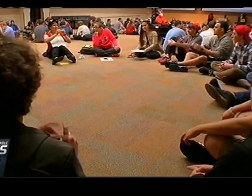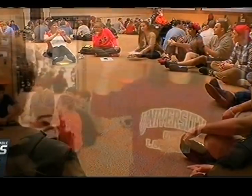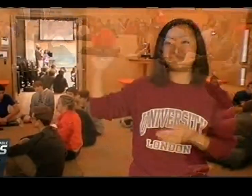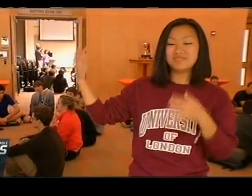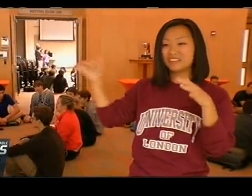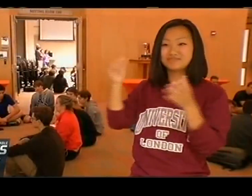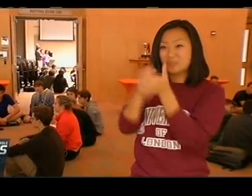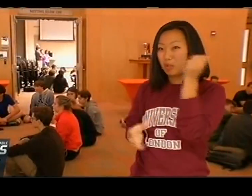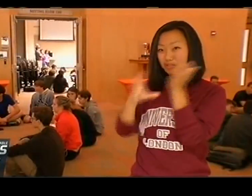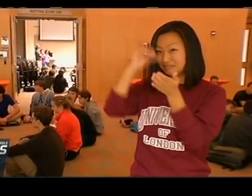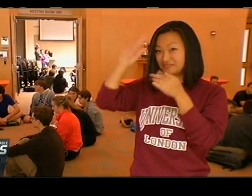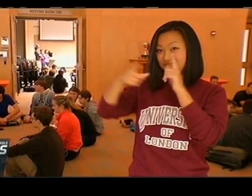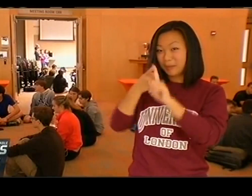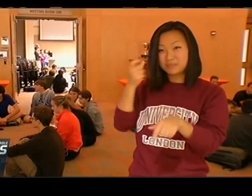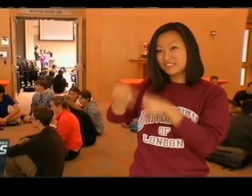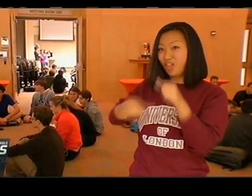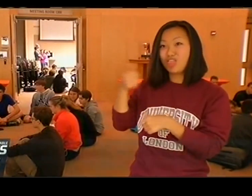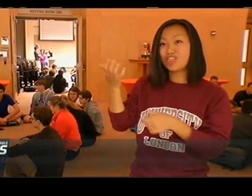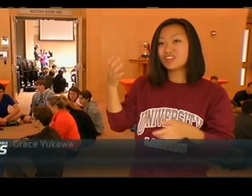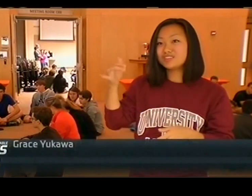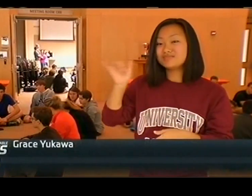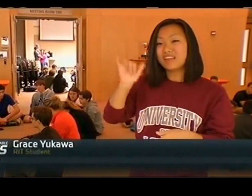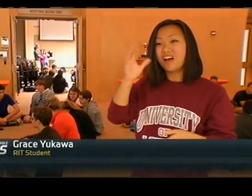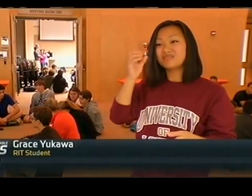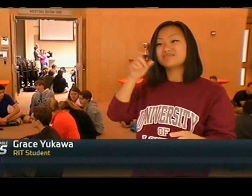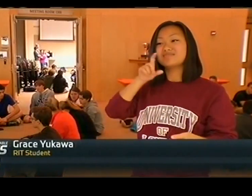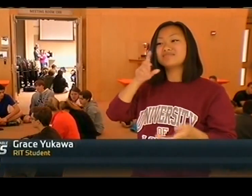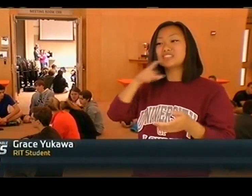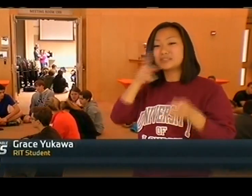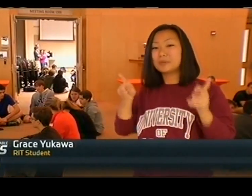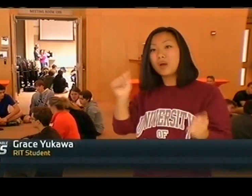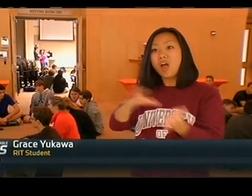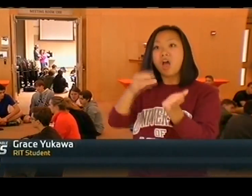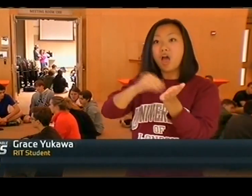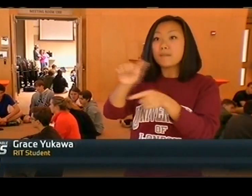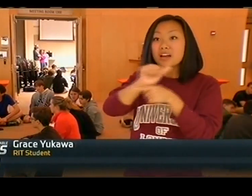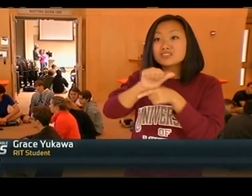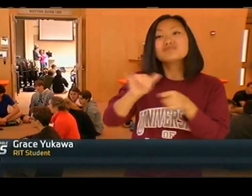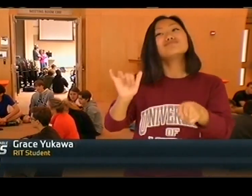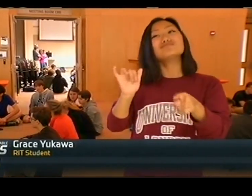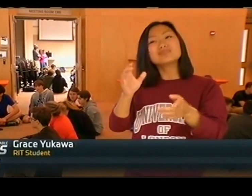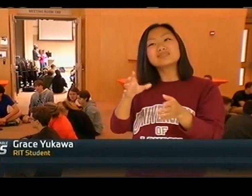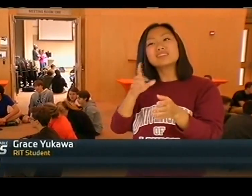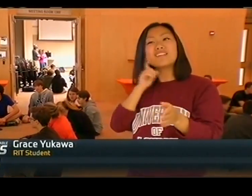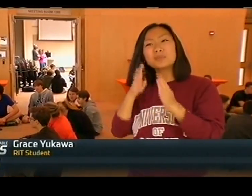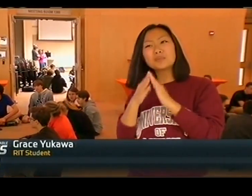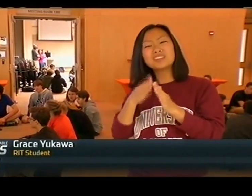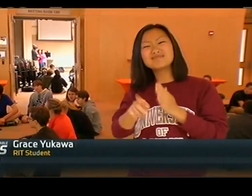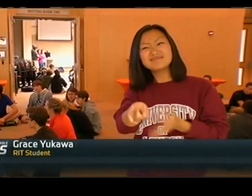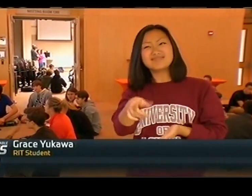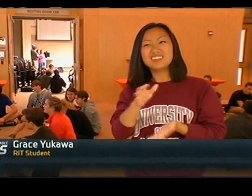Grace>>I think its a 2 way street where the hearing and the deaf person gets to learn from each other.